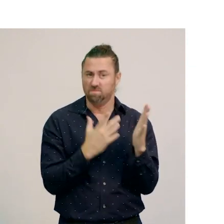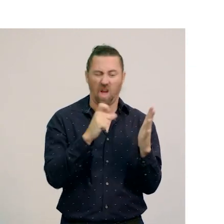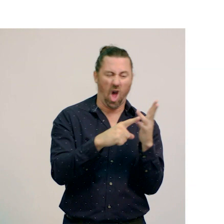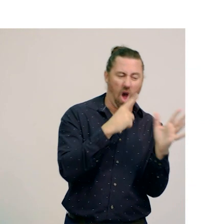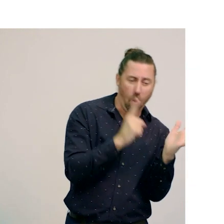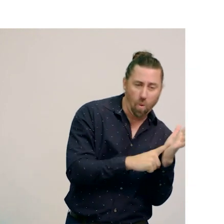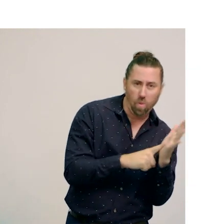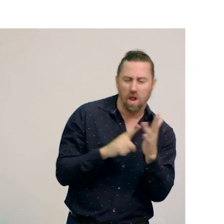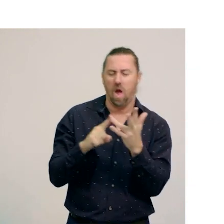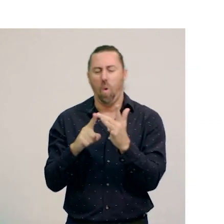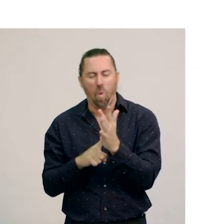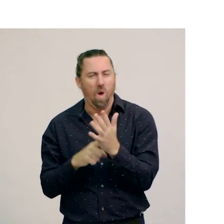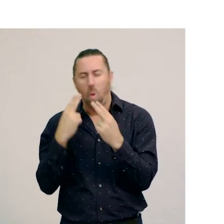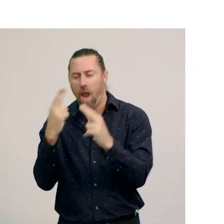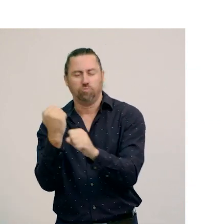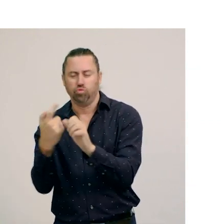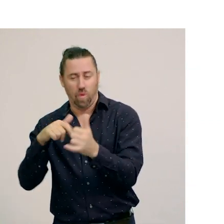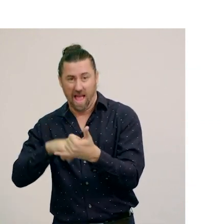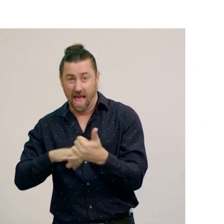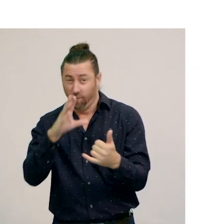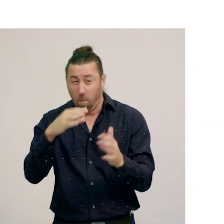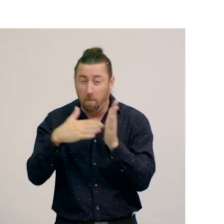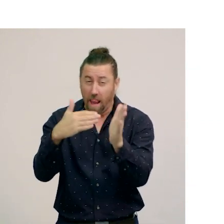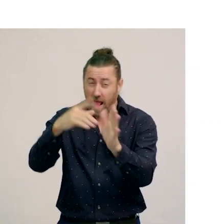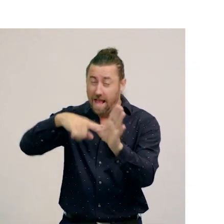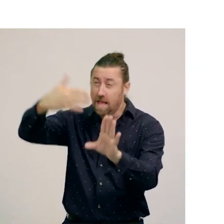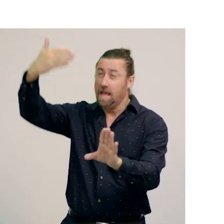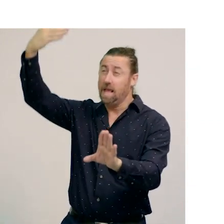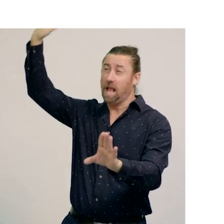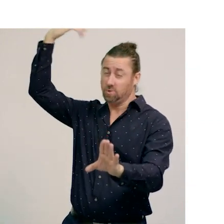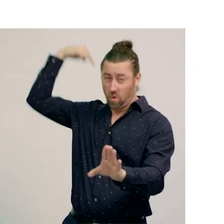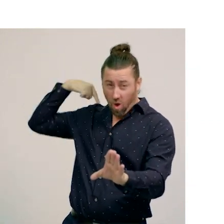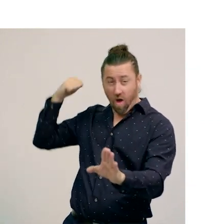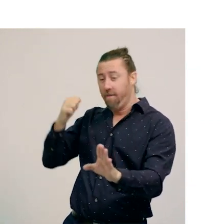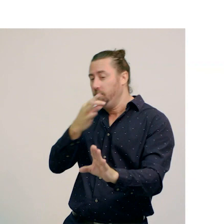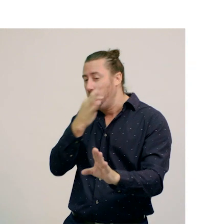are formed over millions of years from the remains of ancient plants and animals.